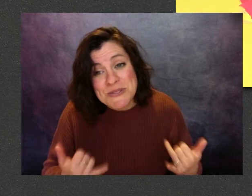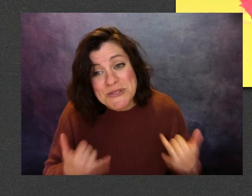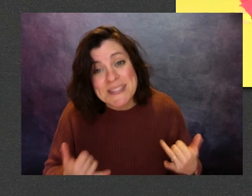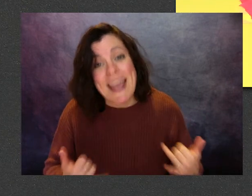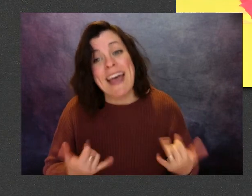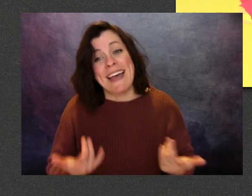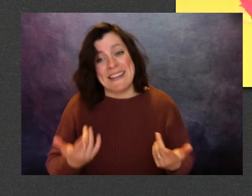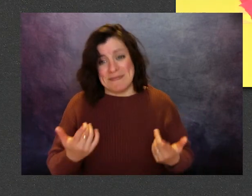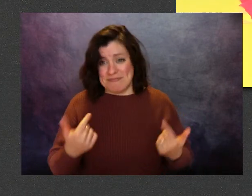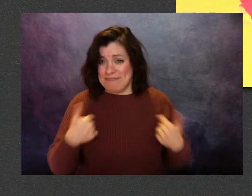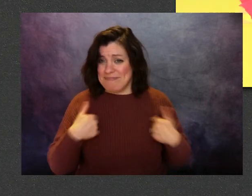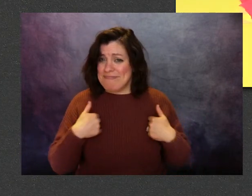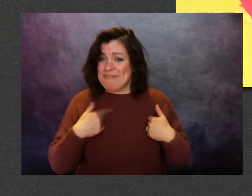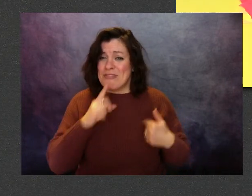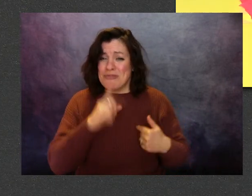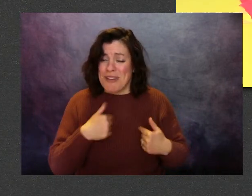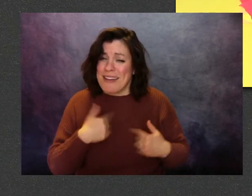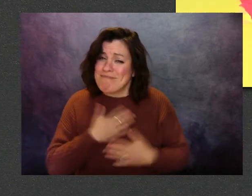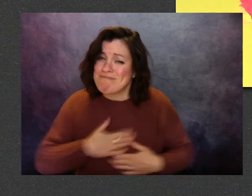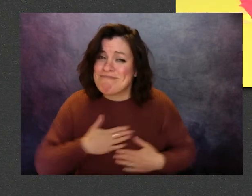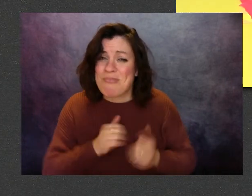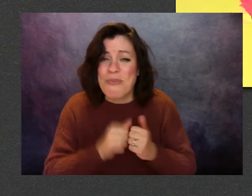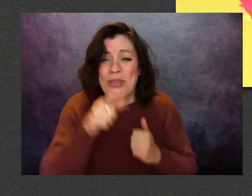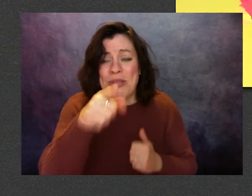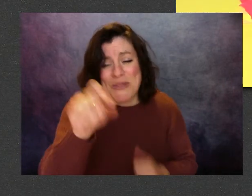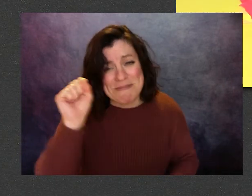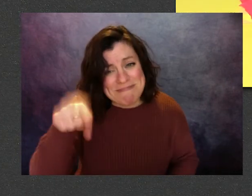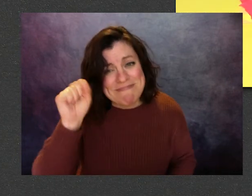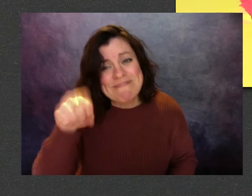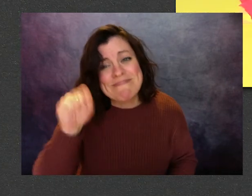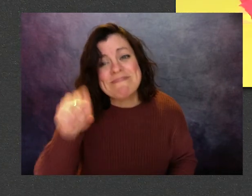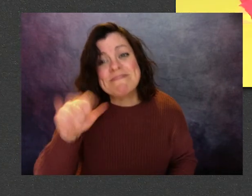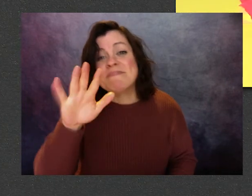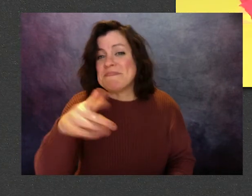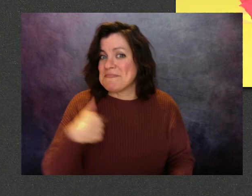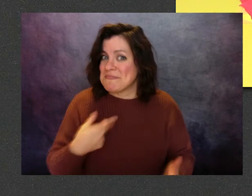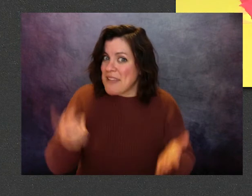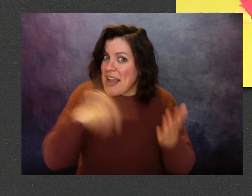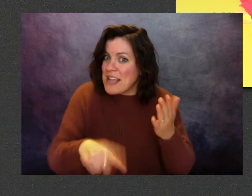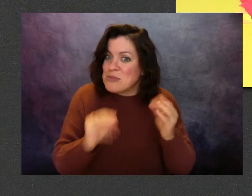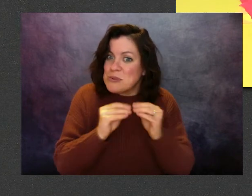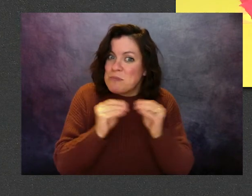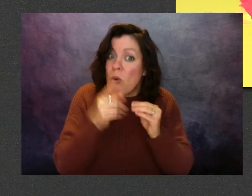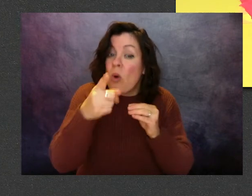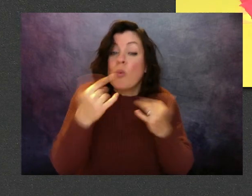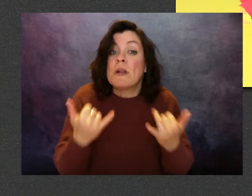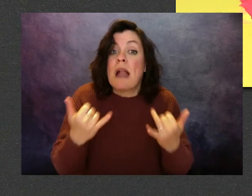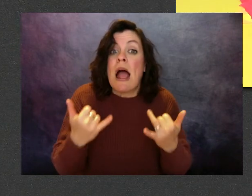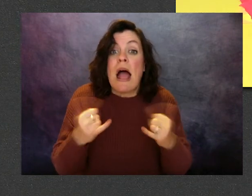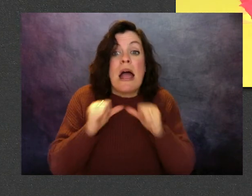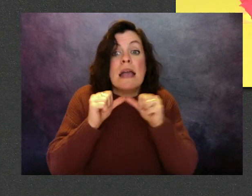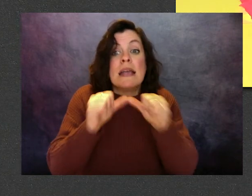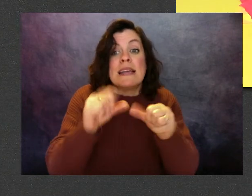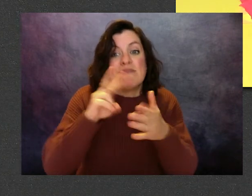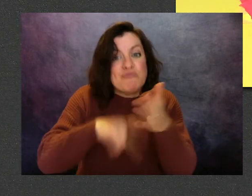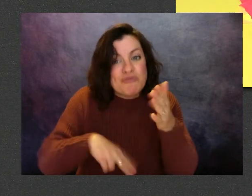great day with you until next time friends. I hope you keep reading. You keep learning and you keep watching.